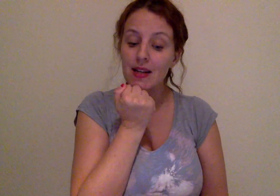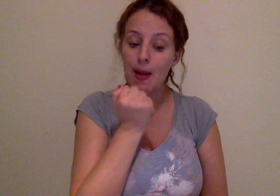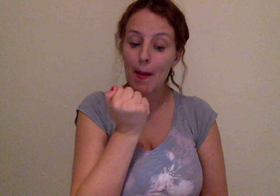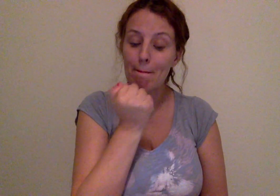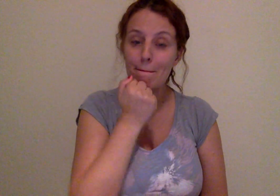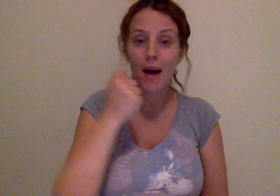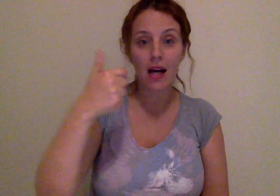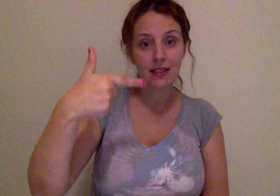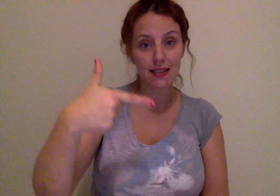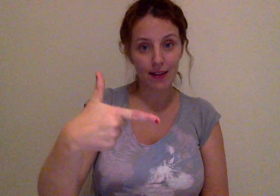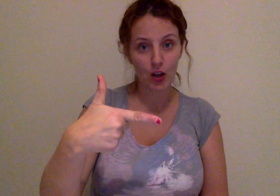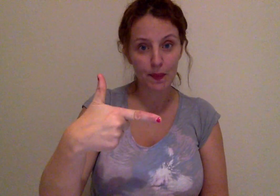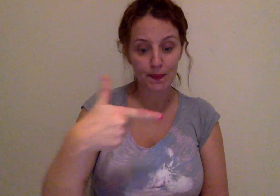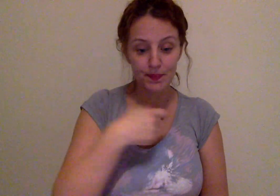Number 7